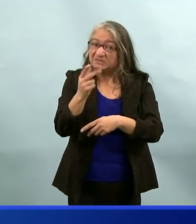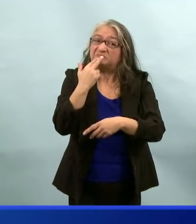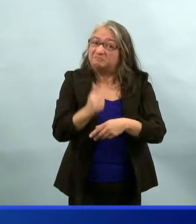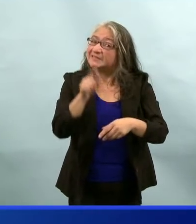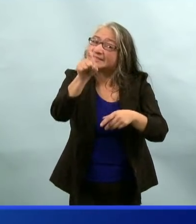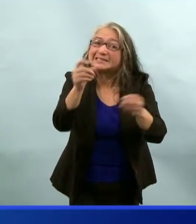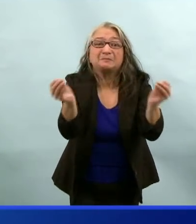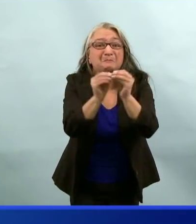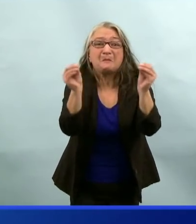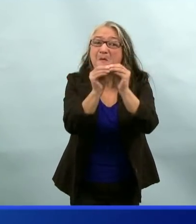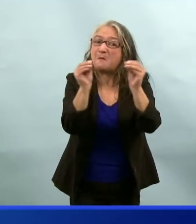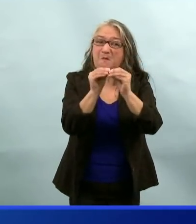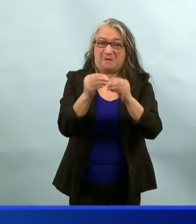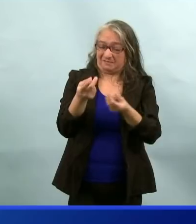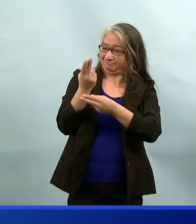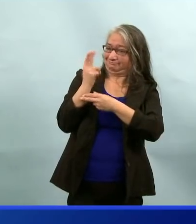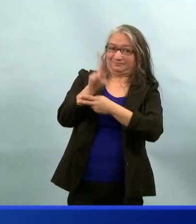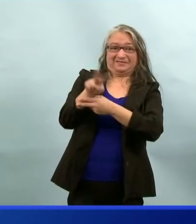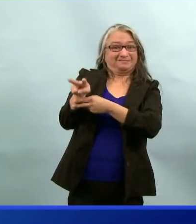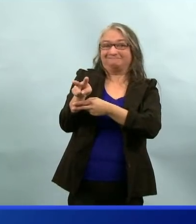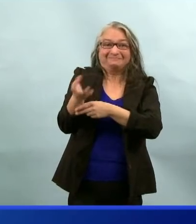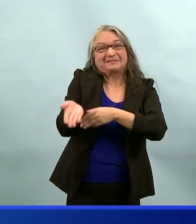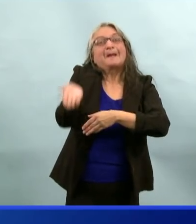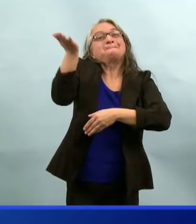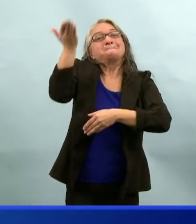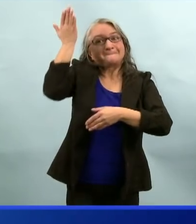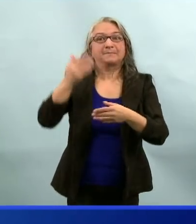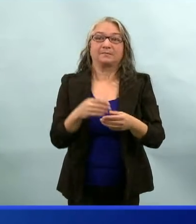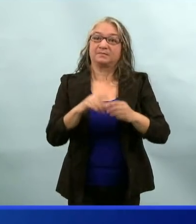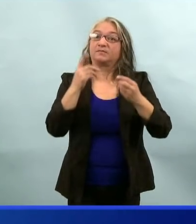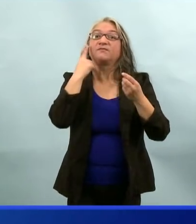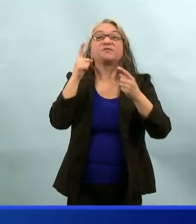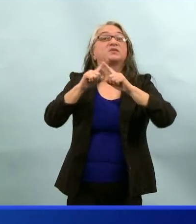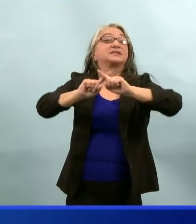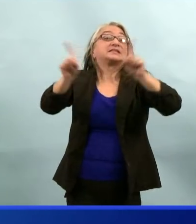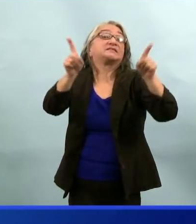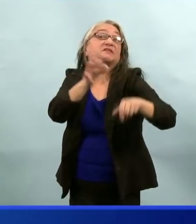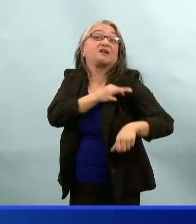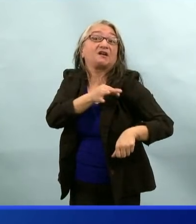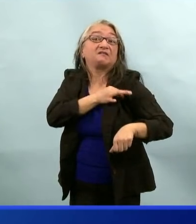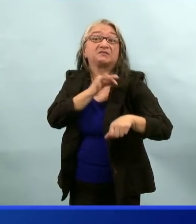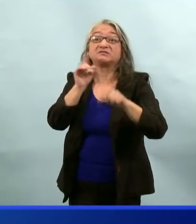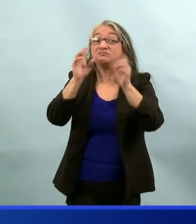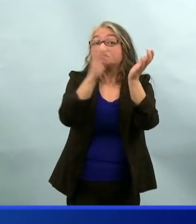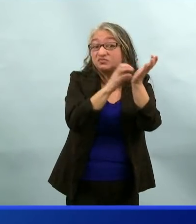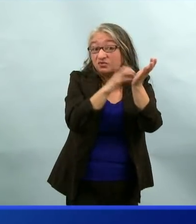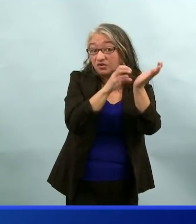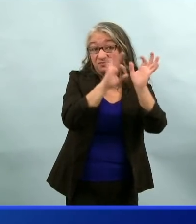vaccine are available at local public health offices nursing stations pharmacies doctors